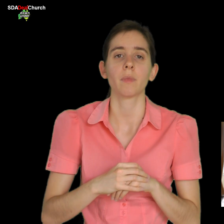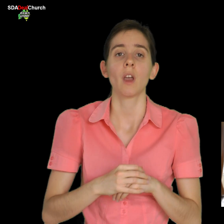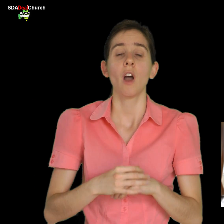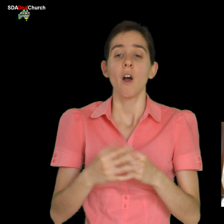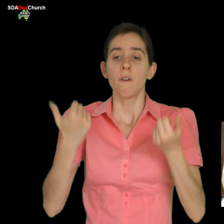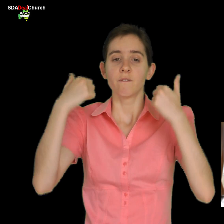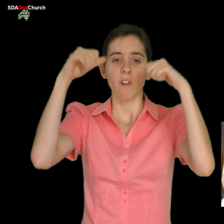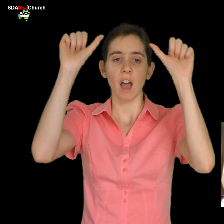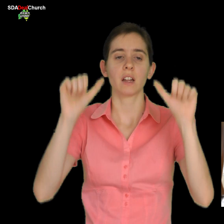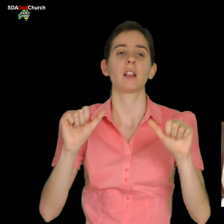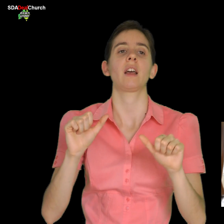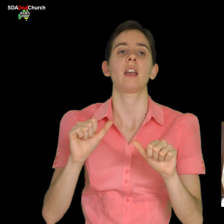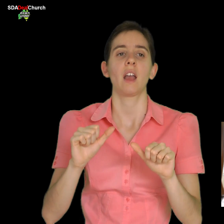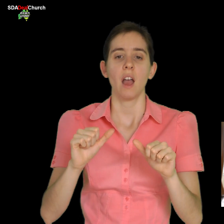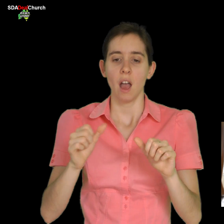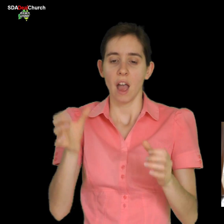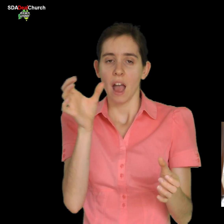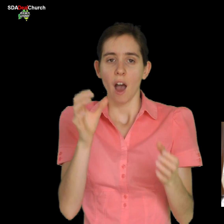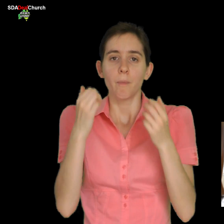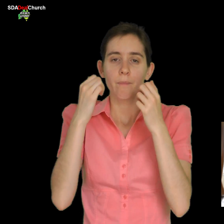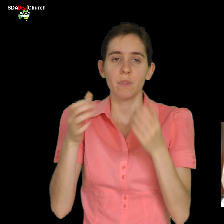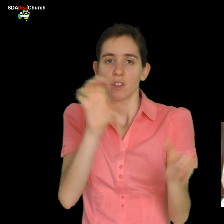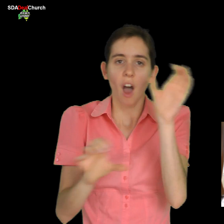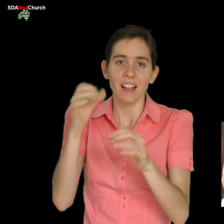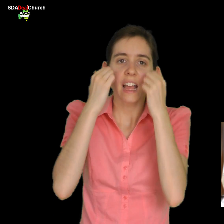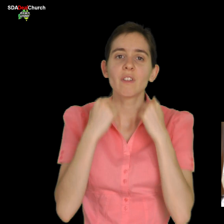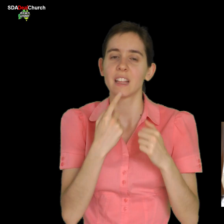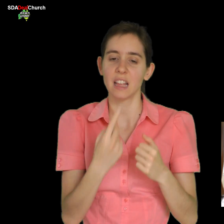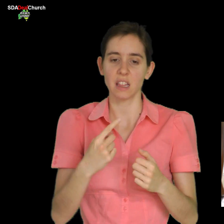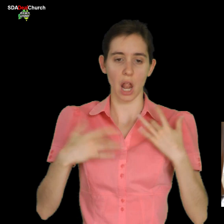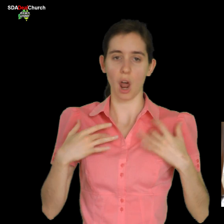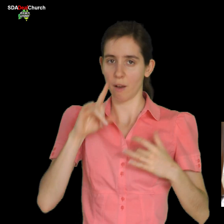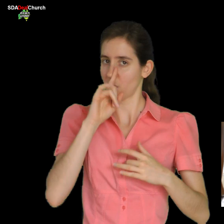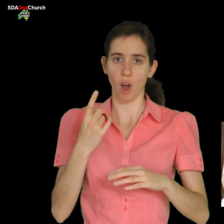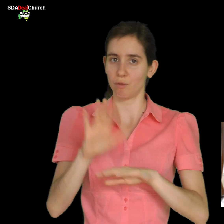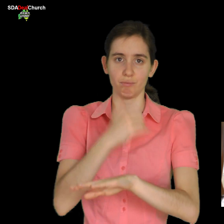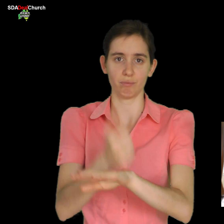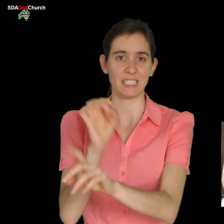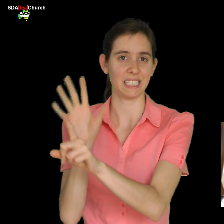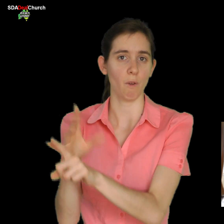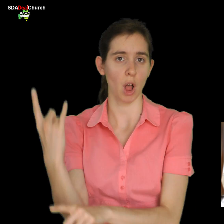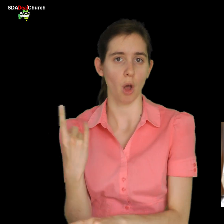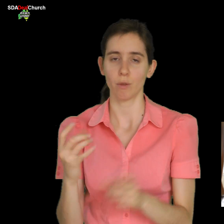life to start by itself. Science books sometimes refer to this as abiogenesis,